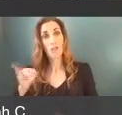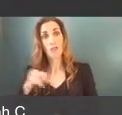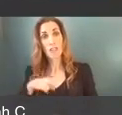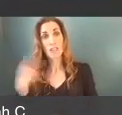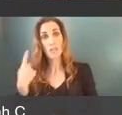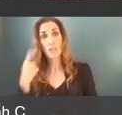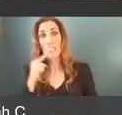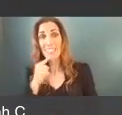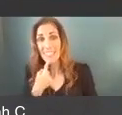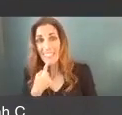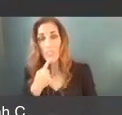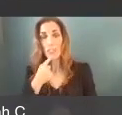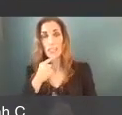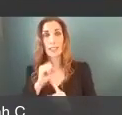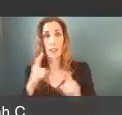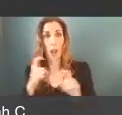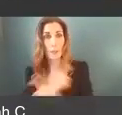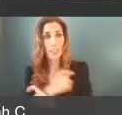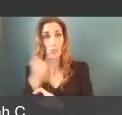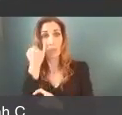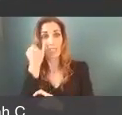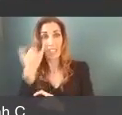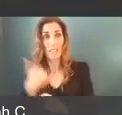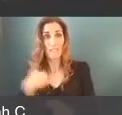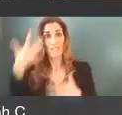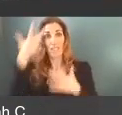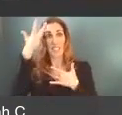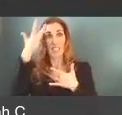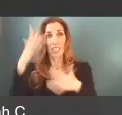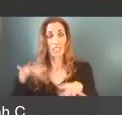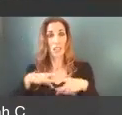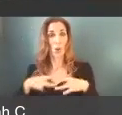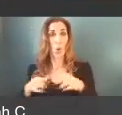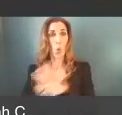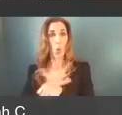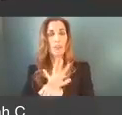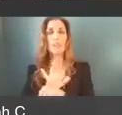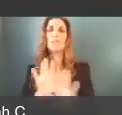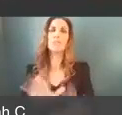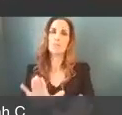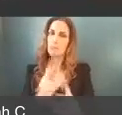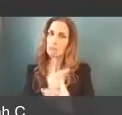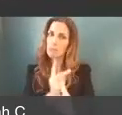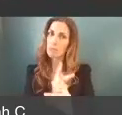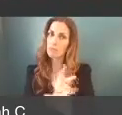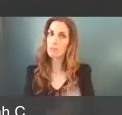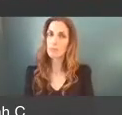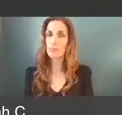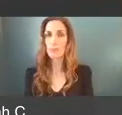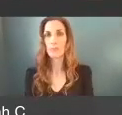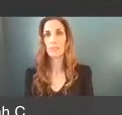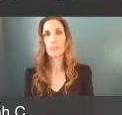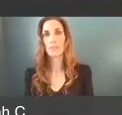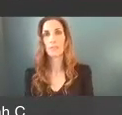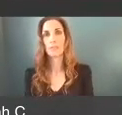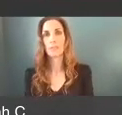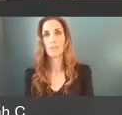COVID-19 if you were to catch it. I am less concerned now, frankly, than I was this morning,